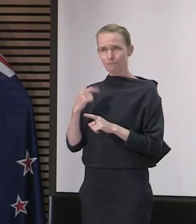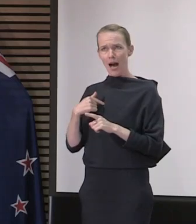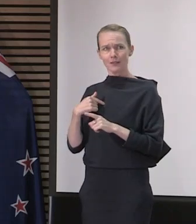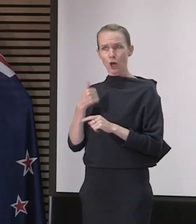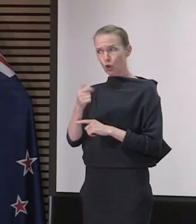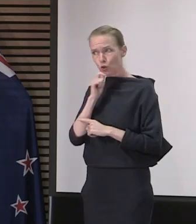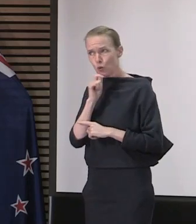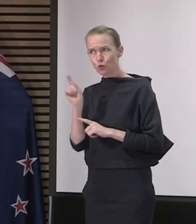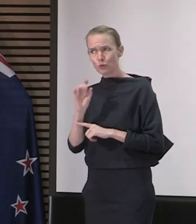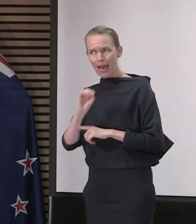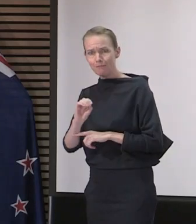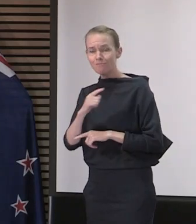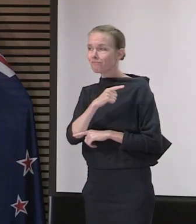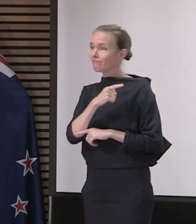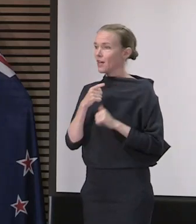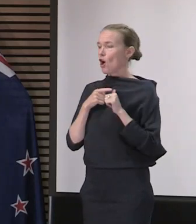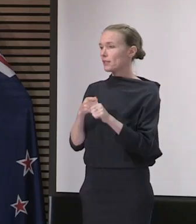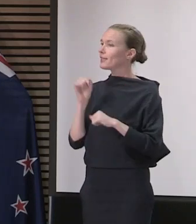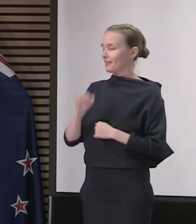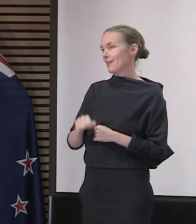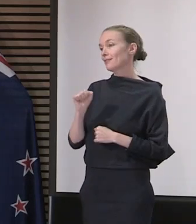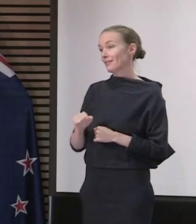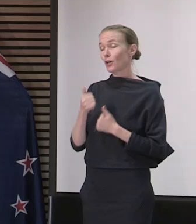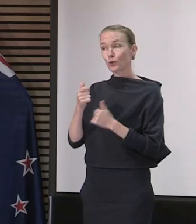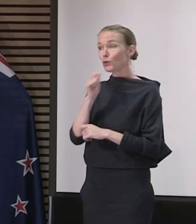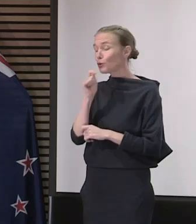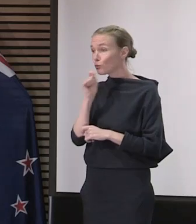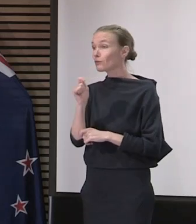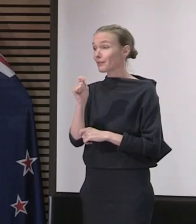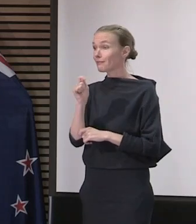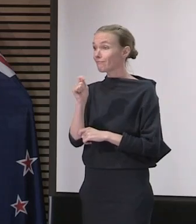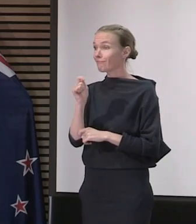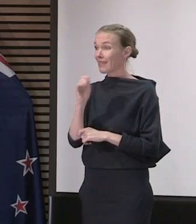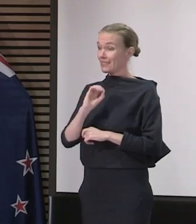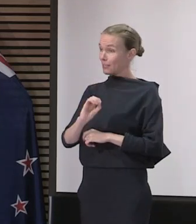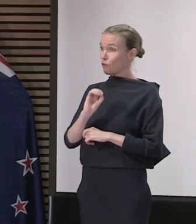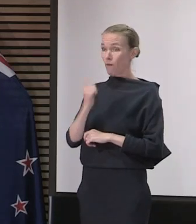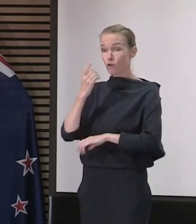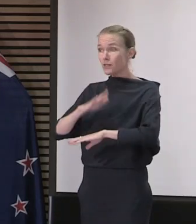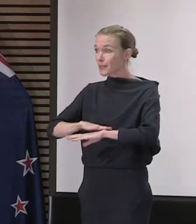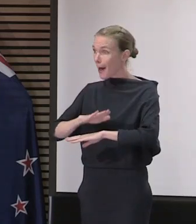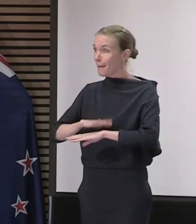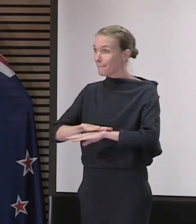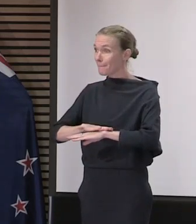Likewise, this is causing celebration, isn't it? It is cause for